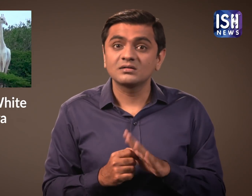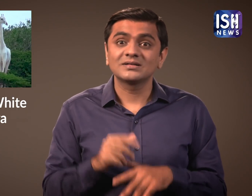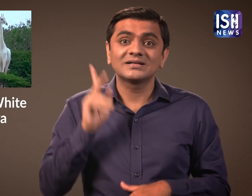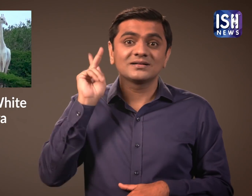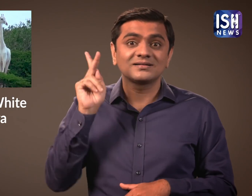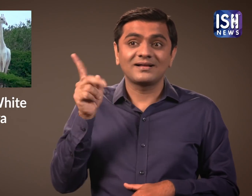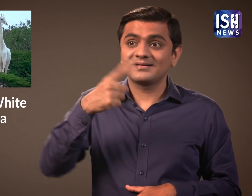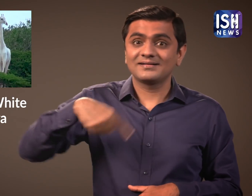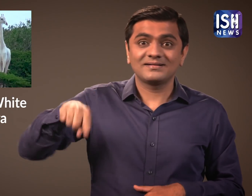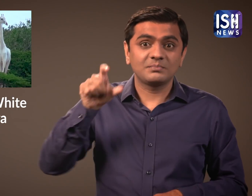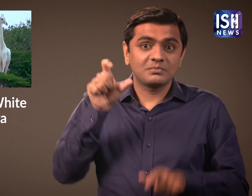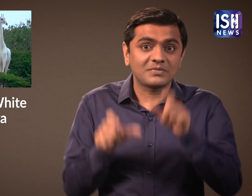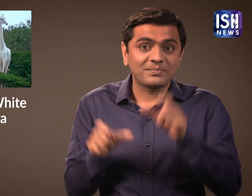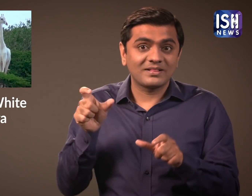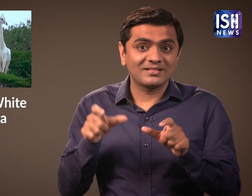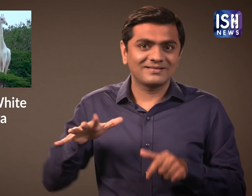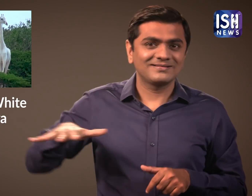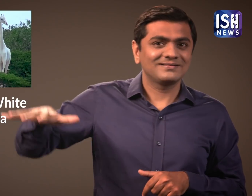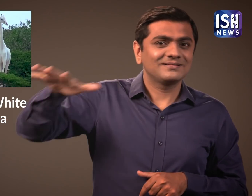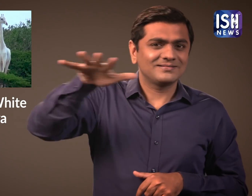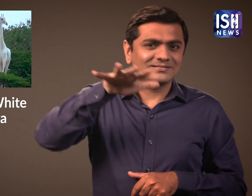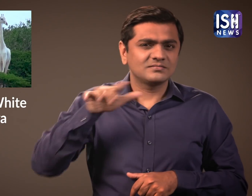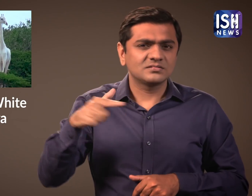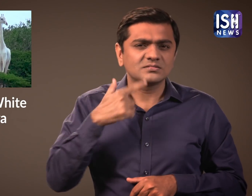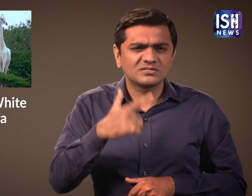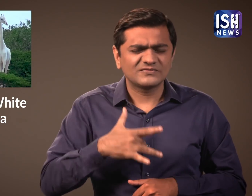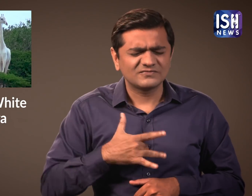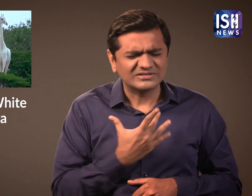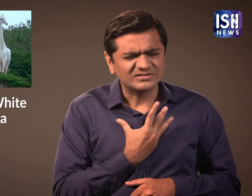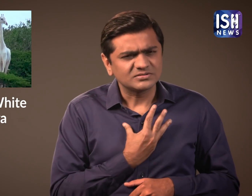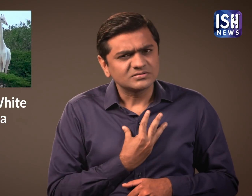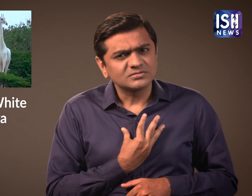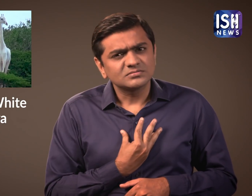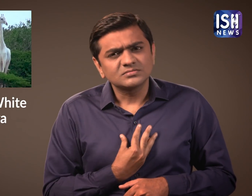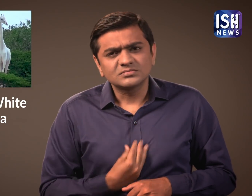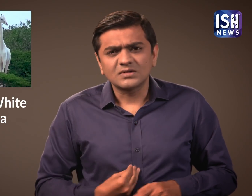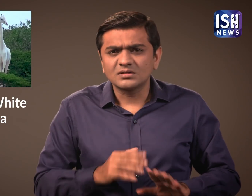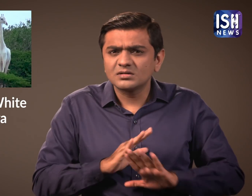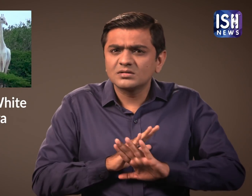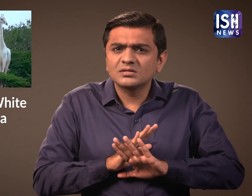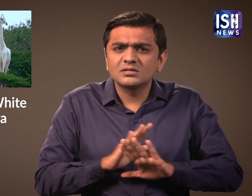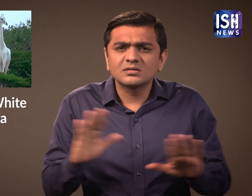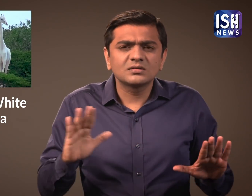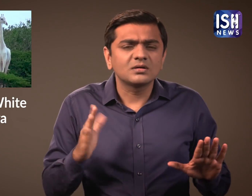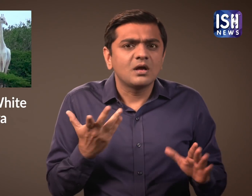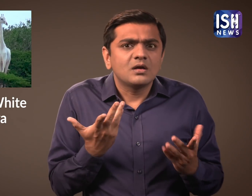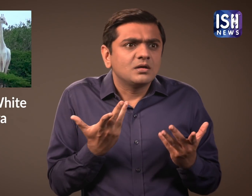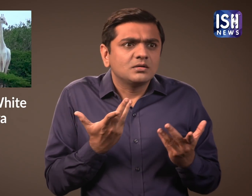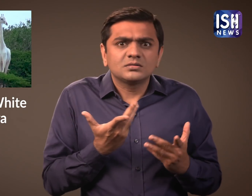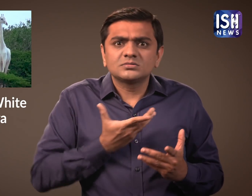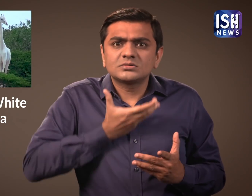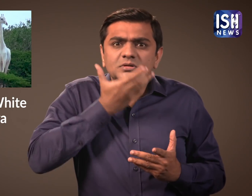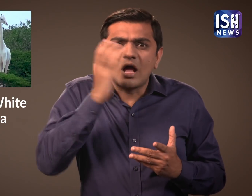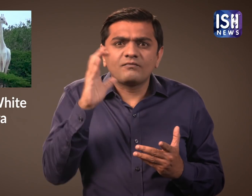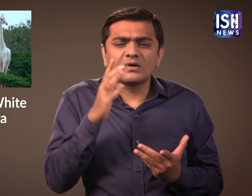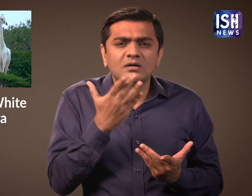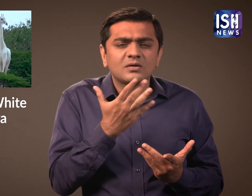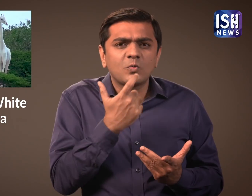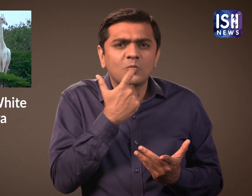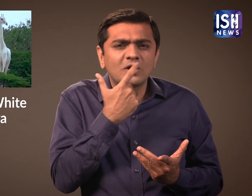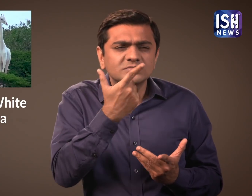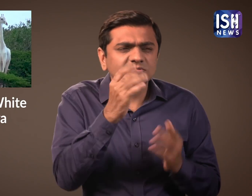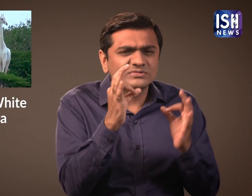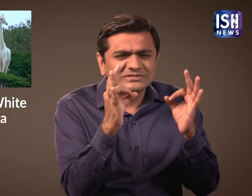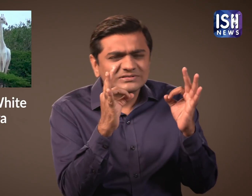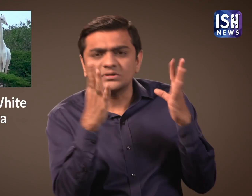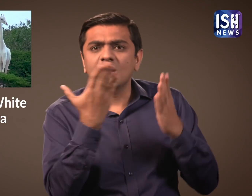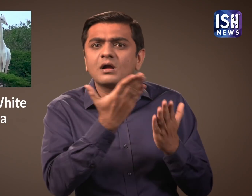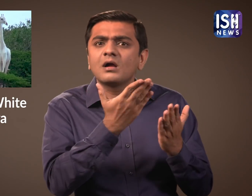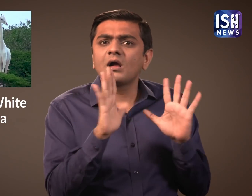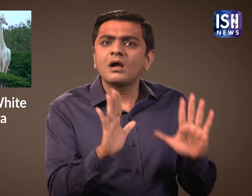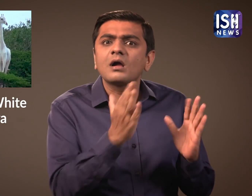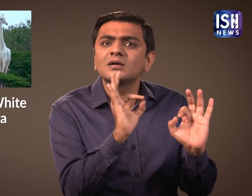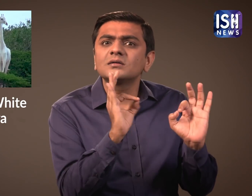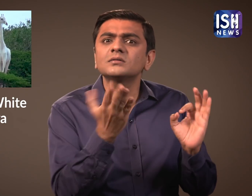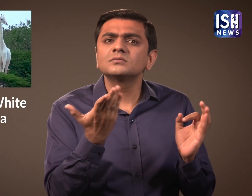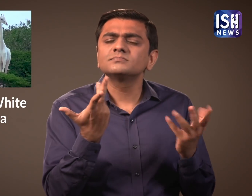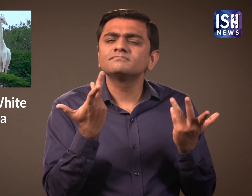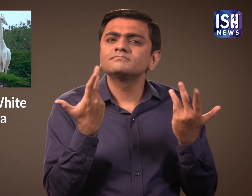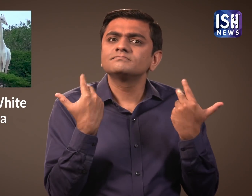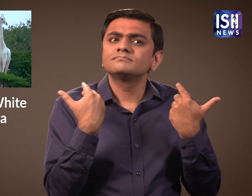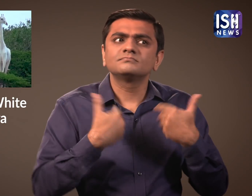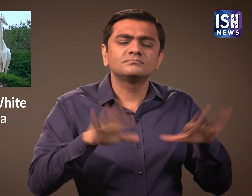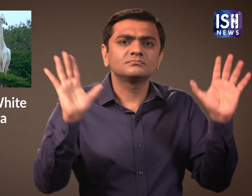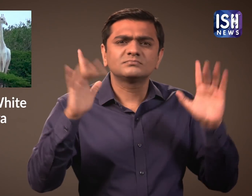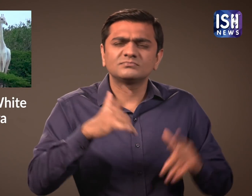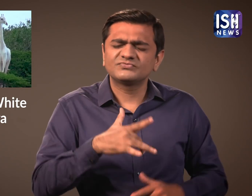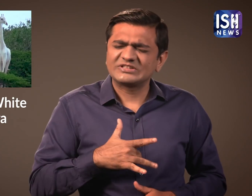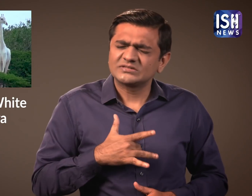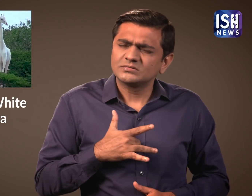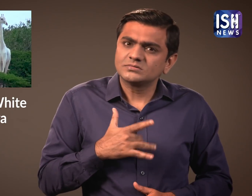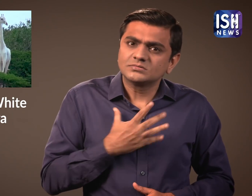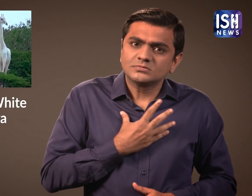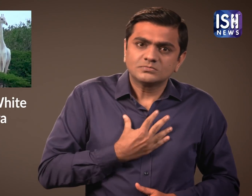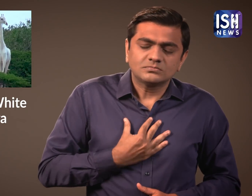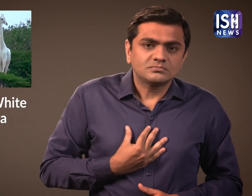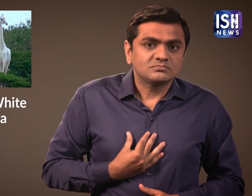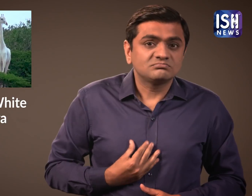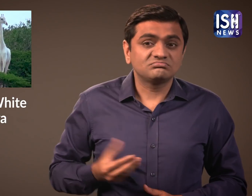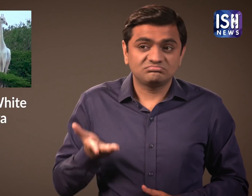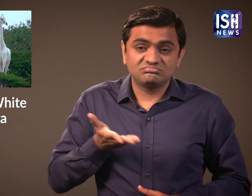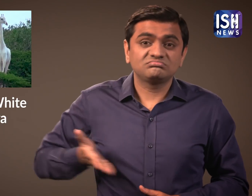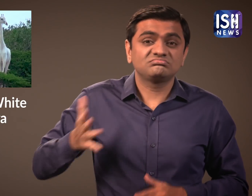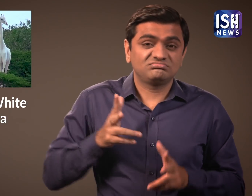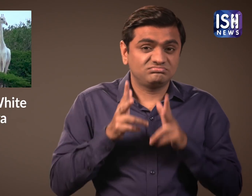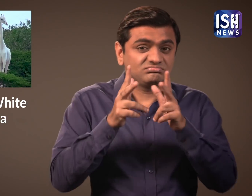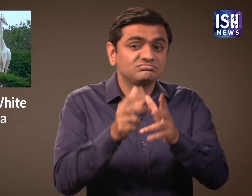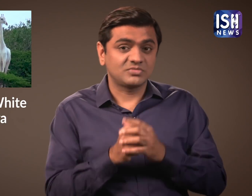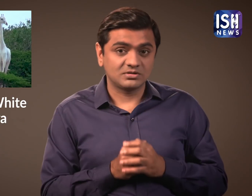Now the people of Kenya are devastated over the loss of the white Giraffe.